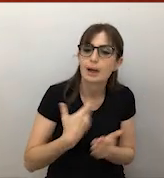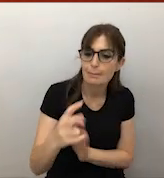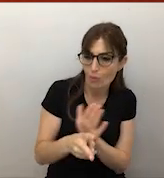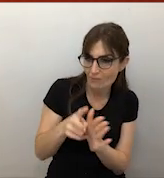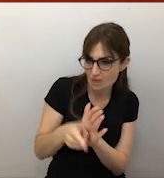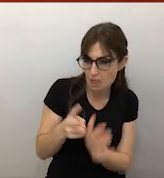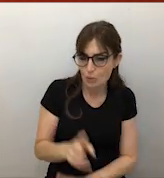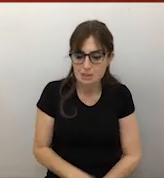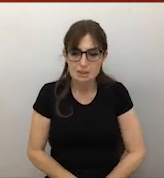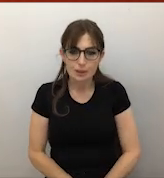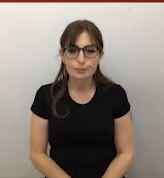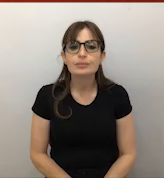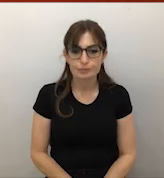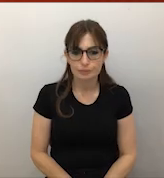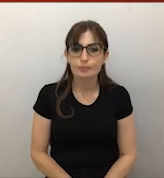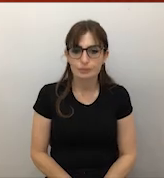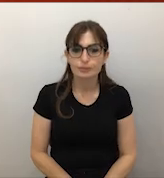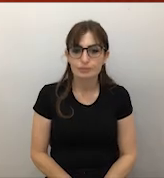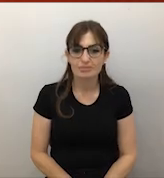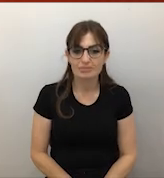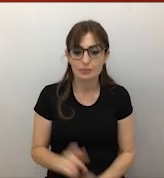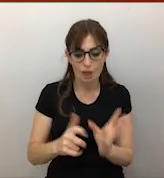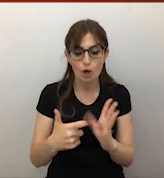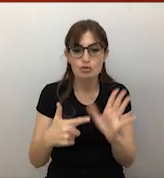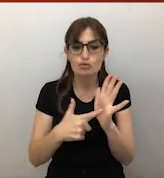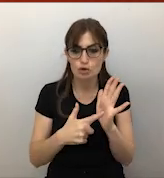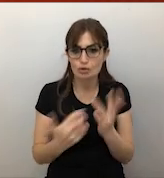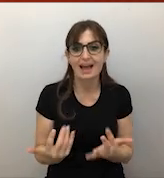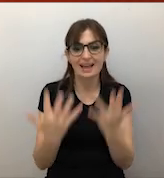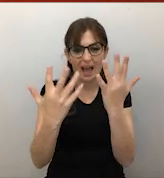parts in this series. Finally, accrual accounting is where income